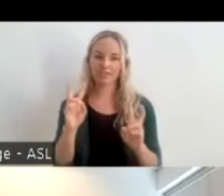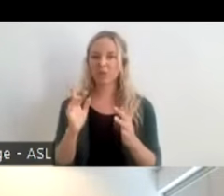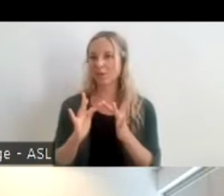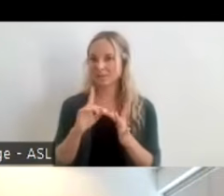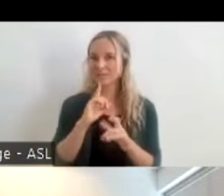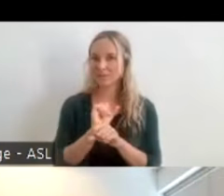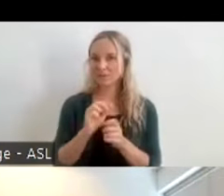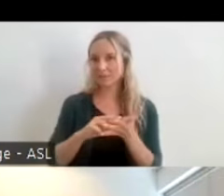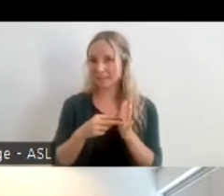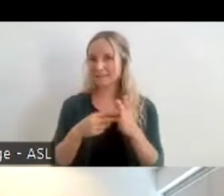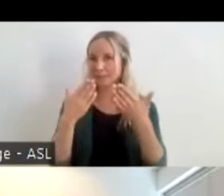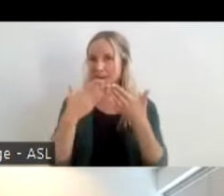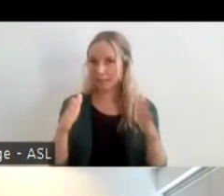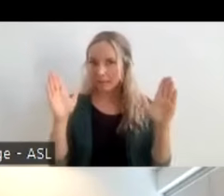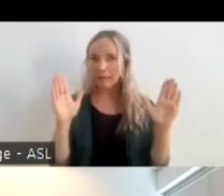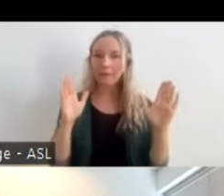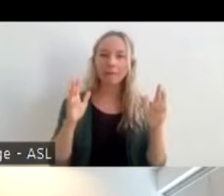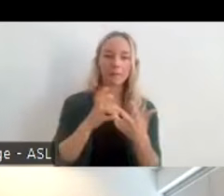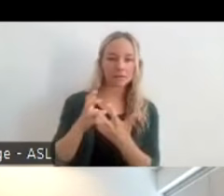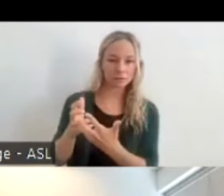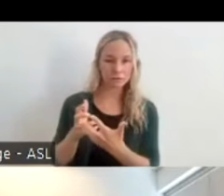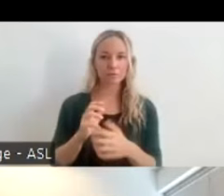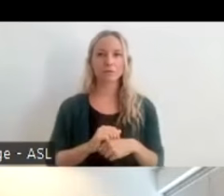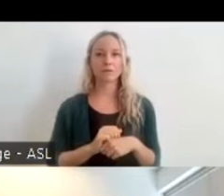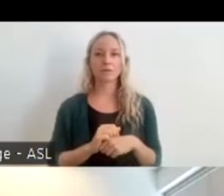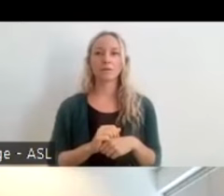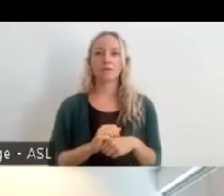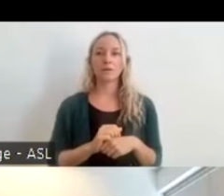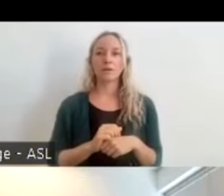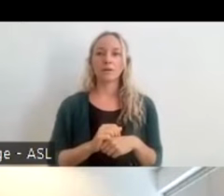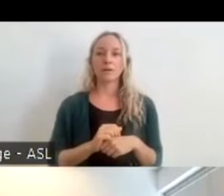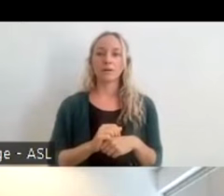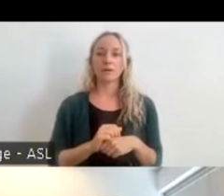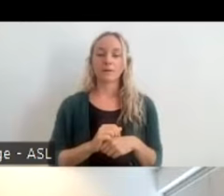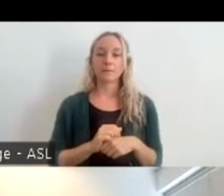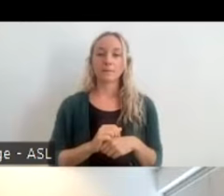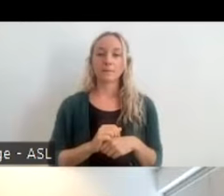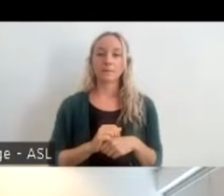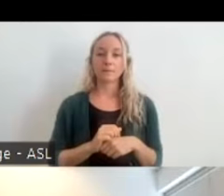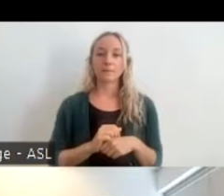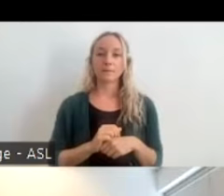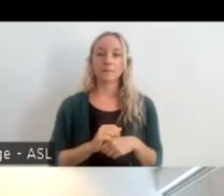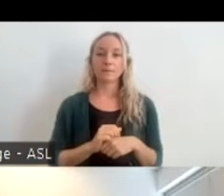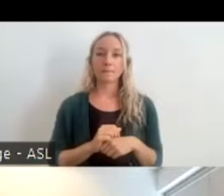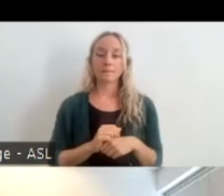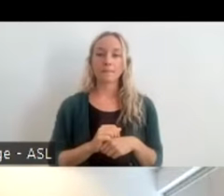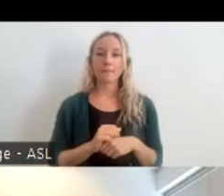places of public accommodation and indeed the US Department of Justice just recently issued guidance,